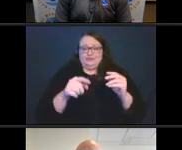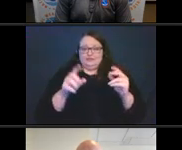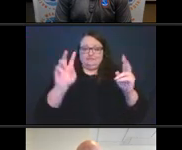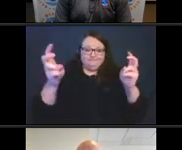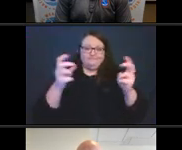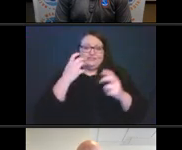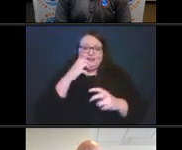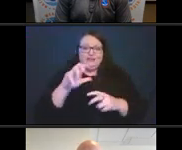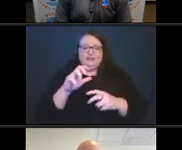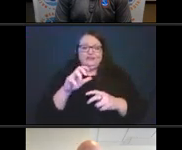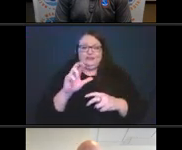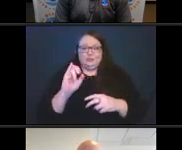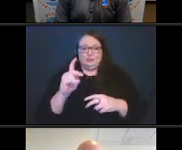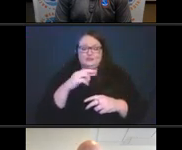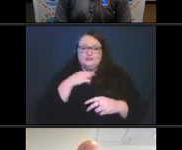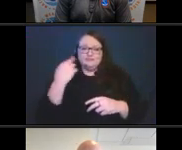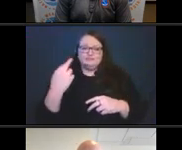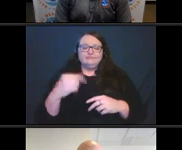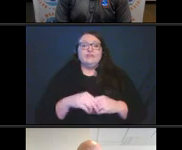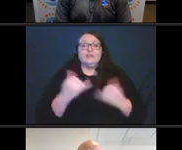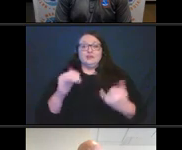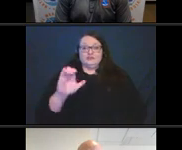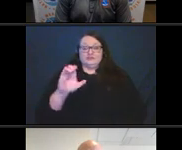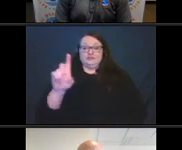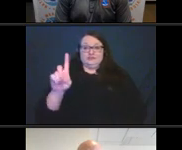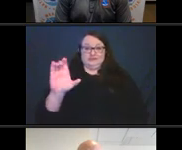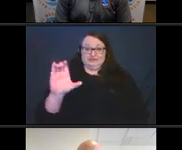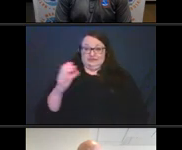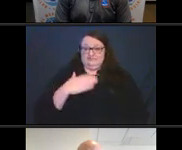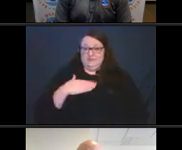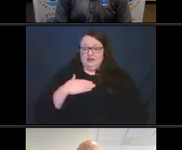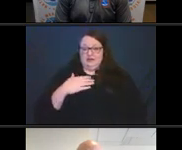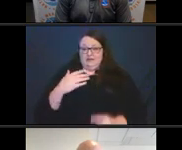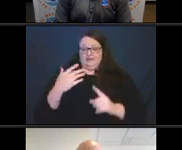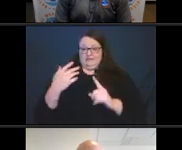From where I sit at CDC, it is so clear how important this work is for